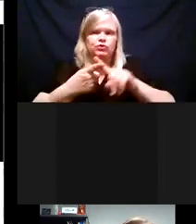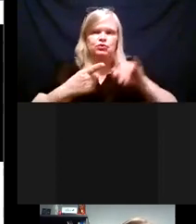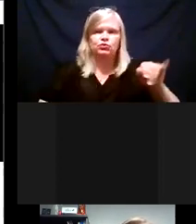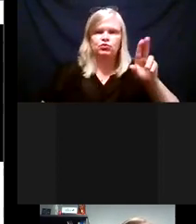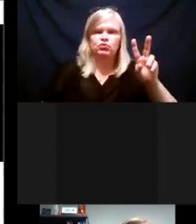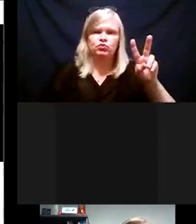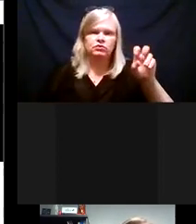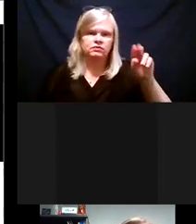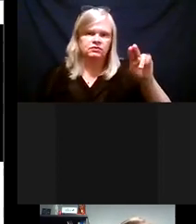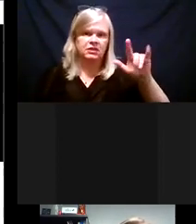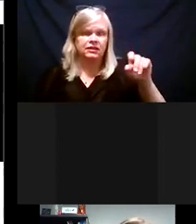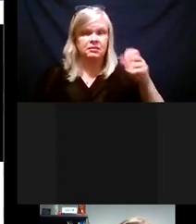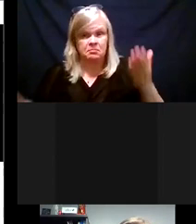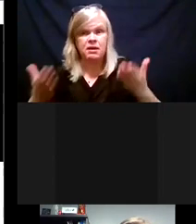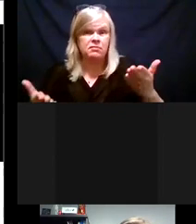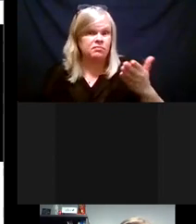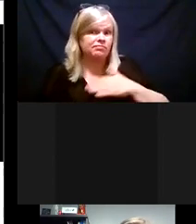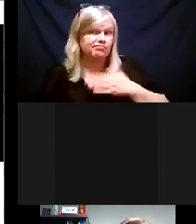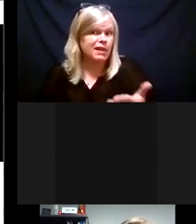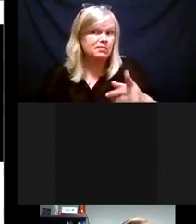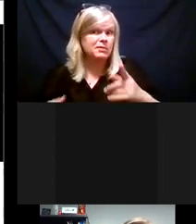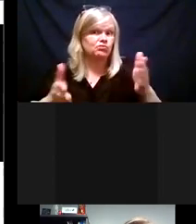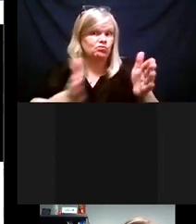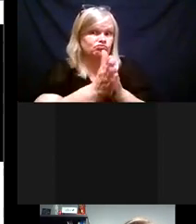THEY MAY DO THAT AND THEY MAY BE EAGER TO DO THAT BECAUSE THE